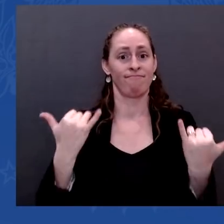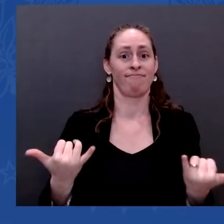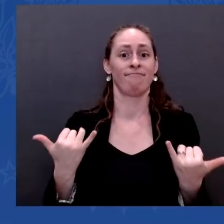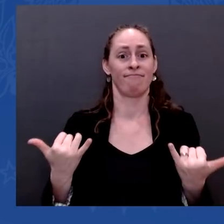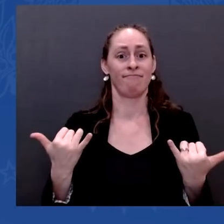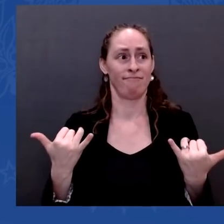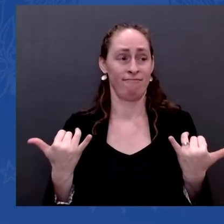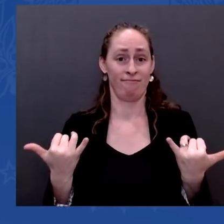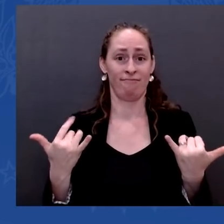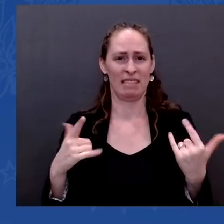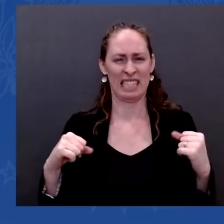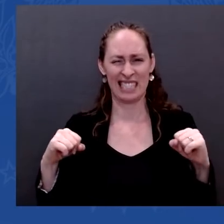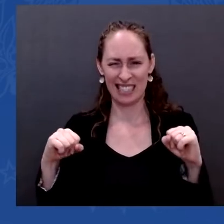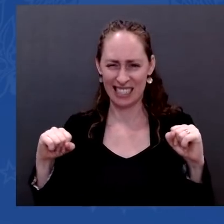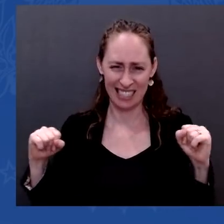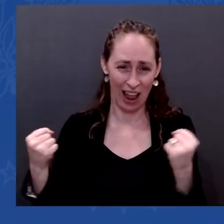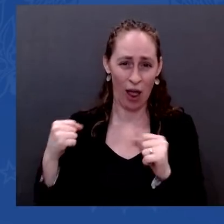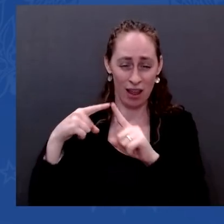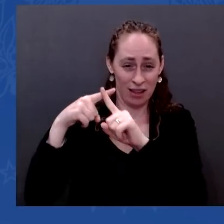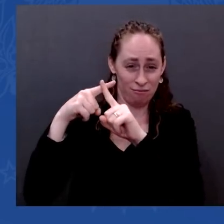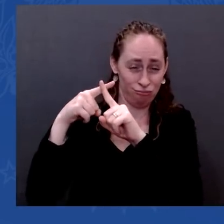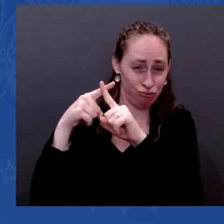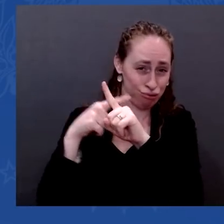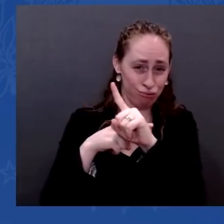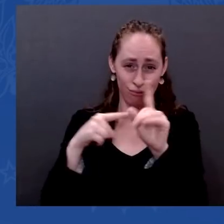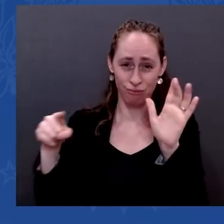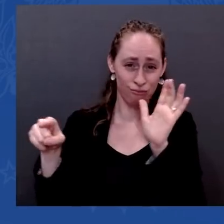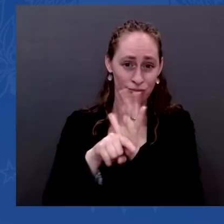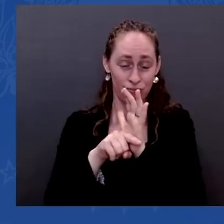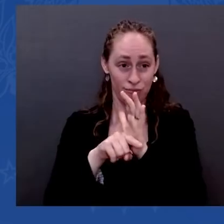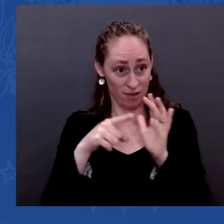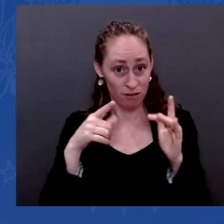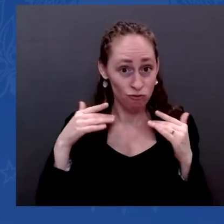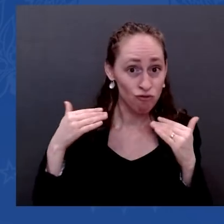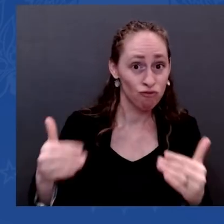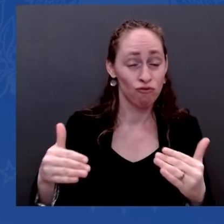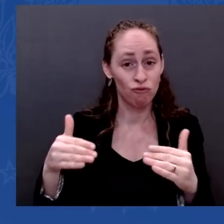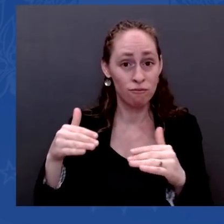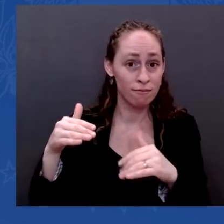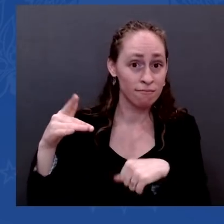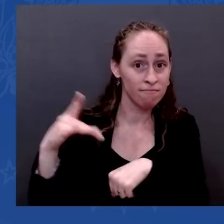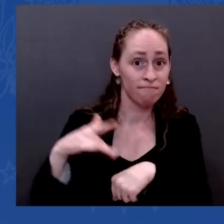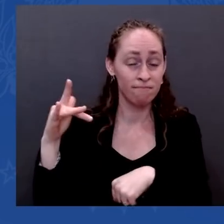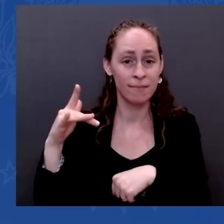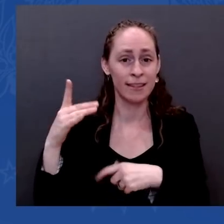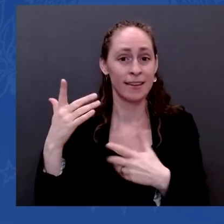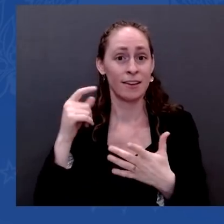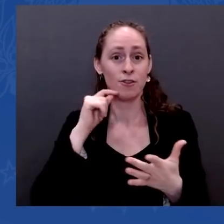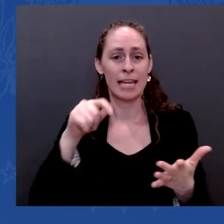What he's going to do, I don't know. And I don't think anybody knows but him. The Press: Is your message to the Americans